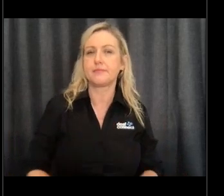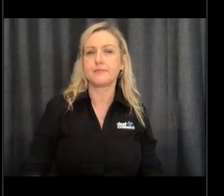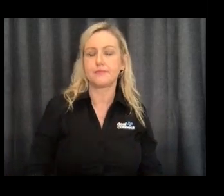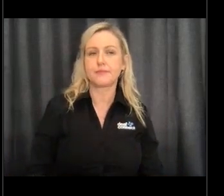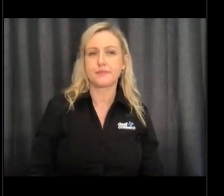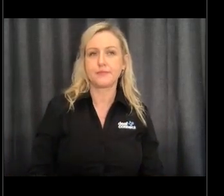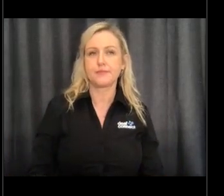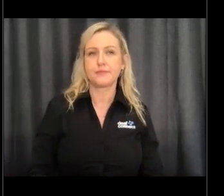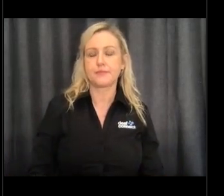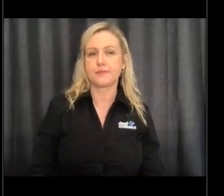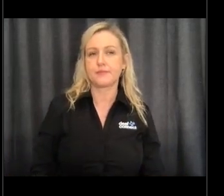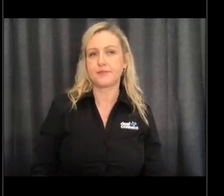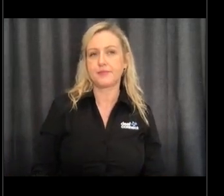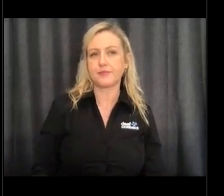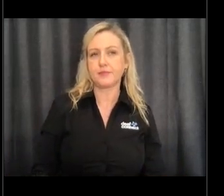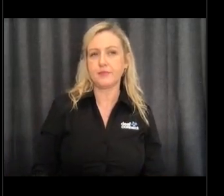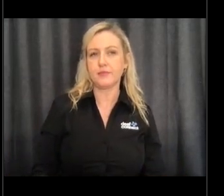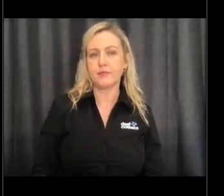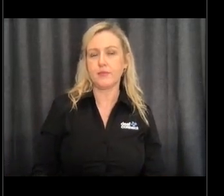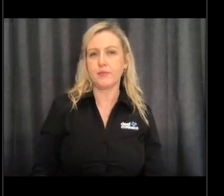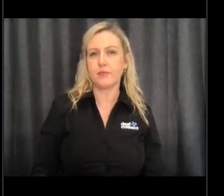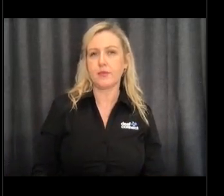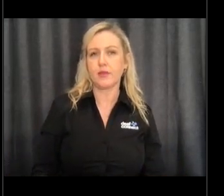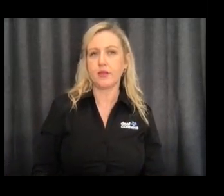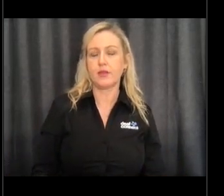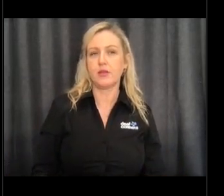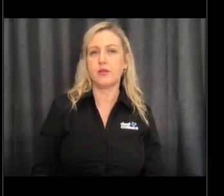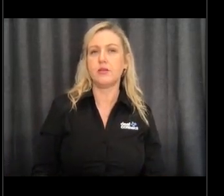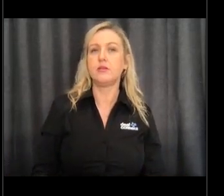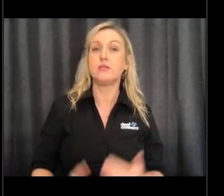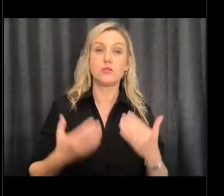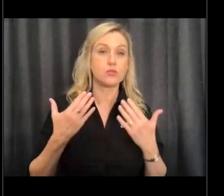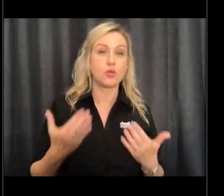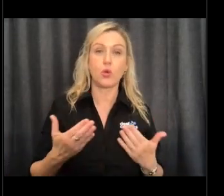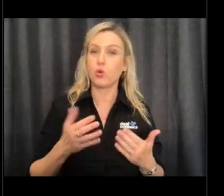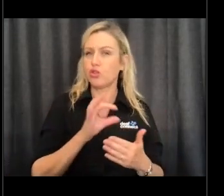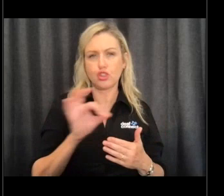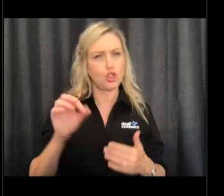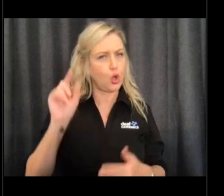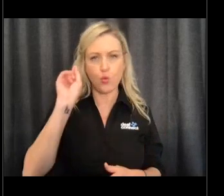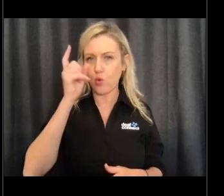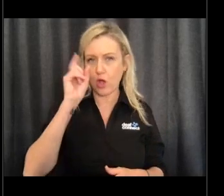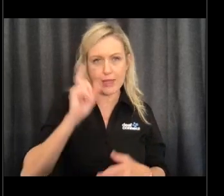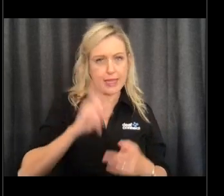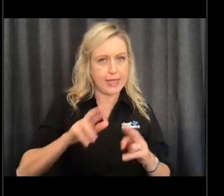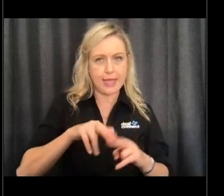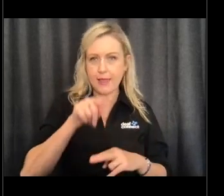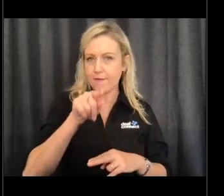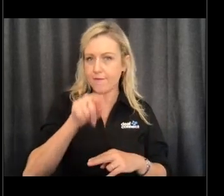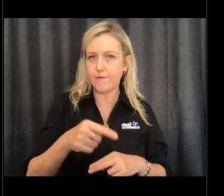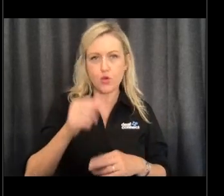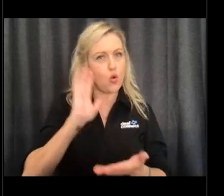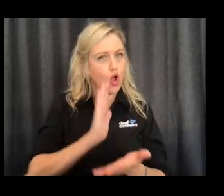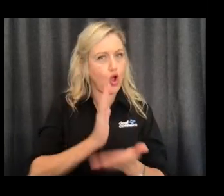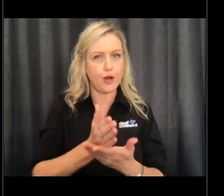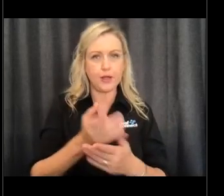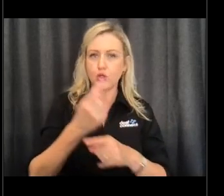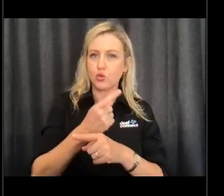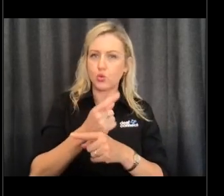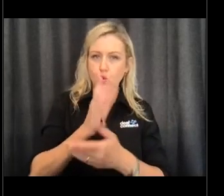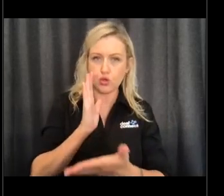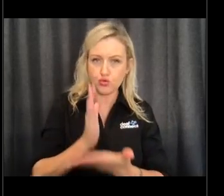So I wouldn't be worried about that happening because it doesn't happen often, in my experience,